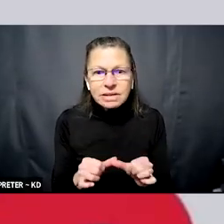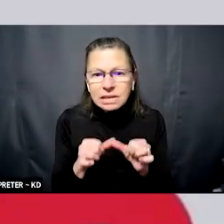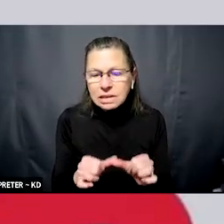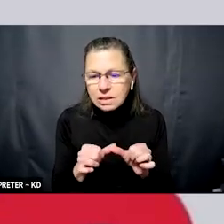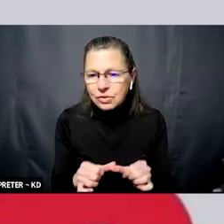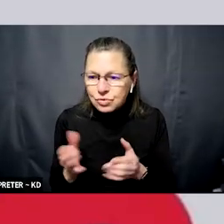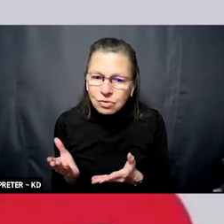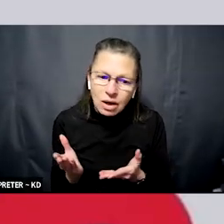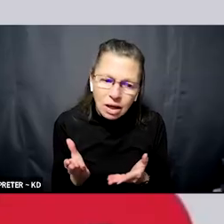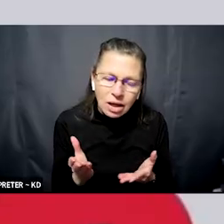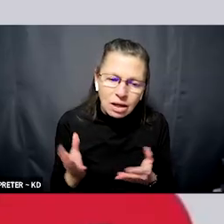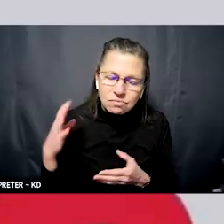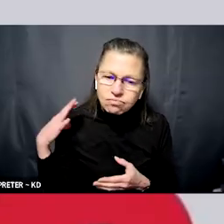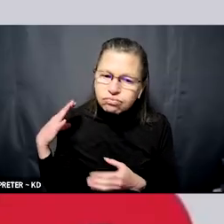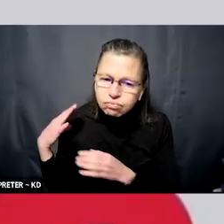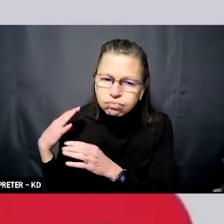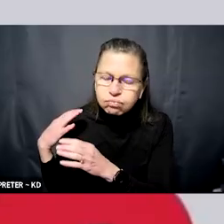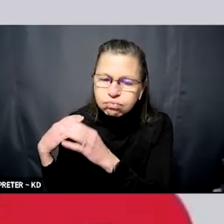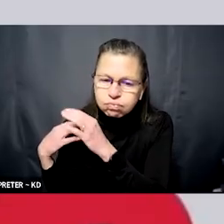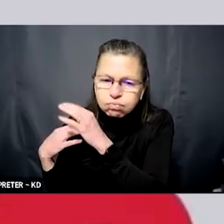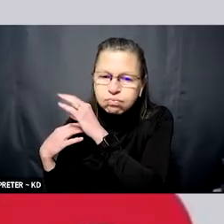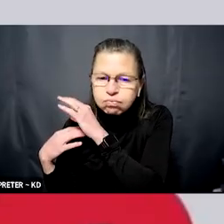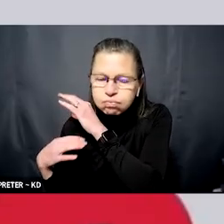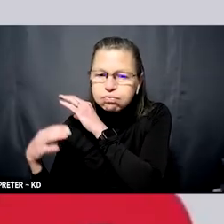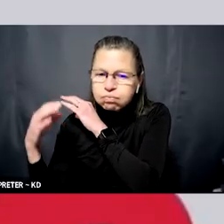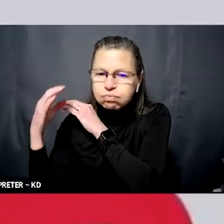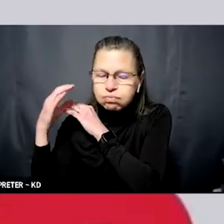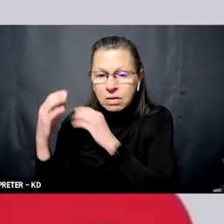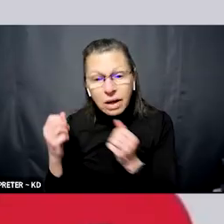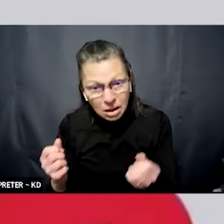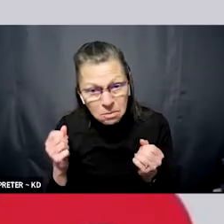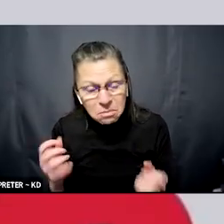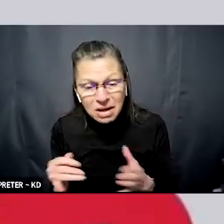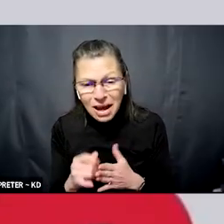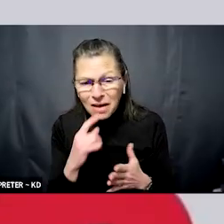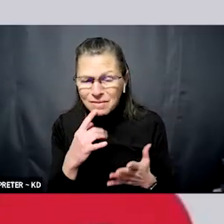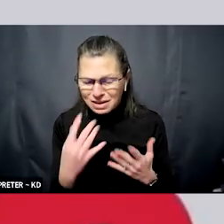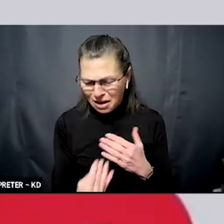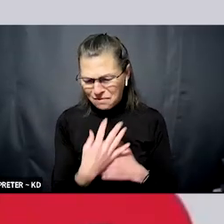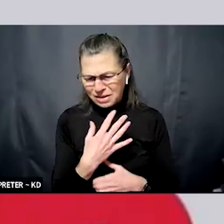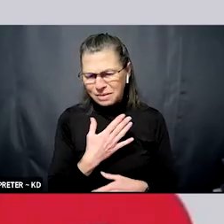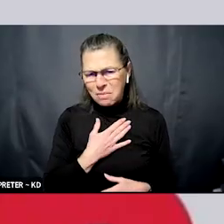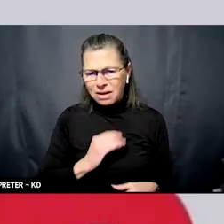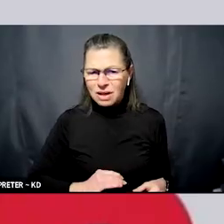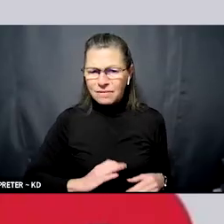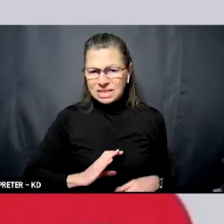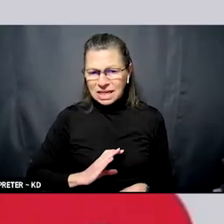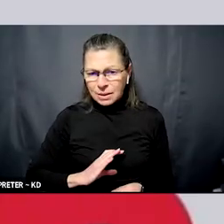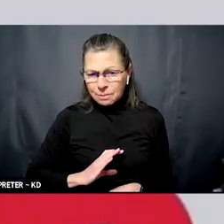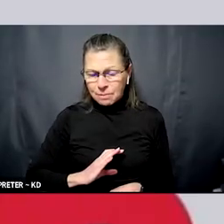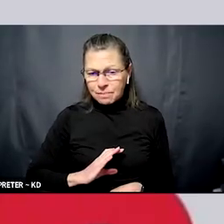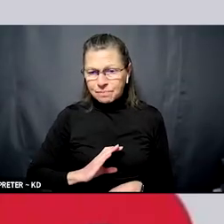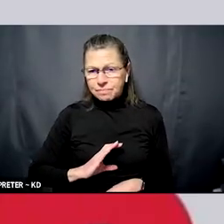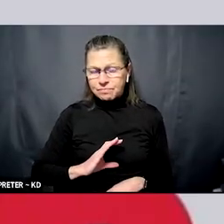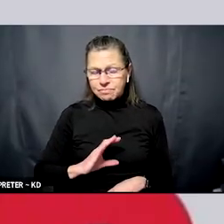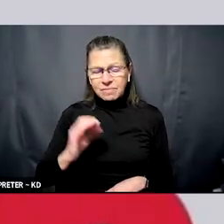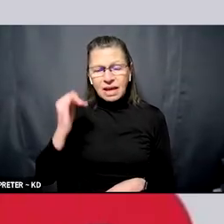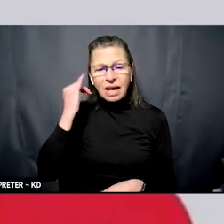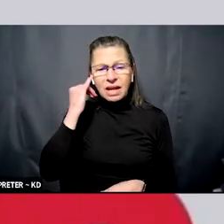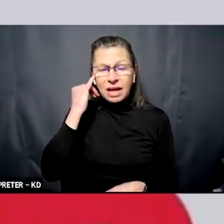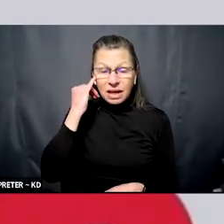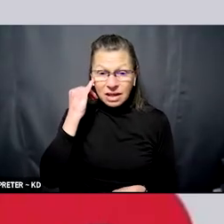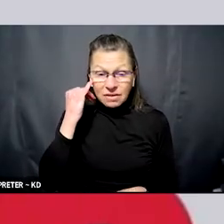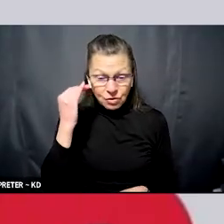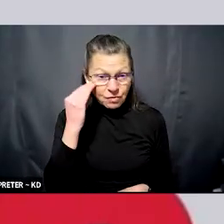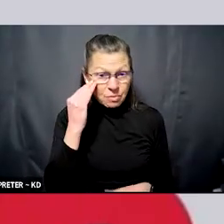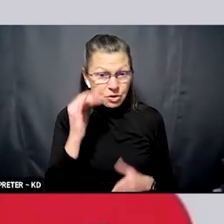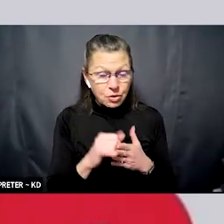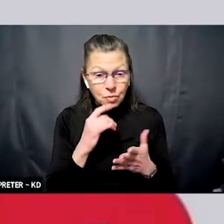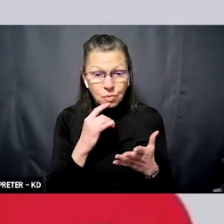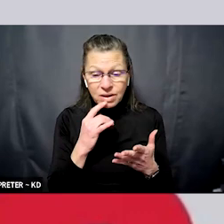lot of this had affected my self-esteem. And if you know anything about the 12 steps programs,